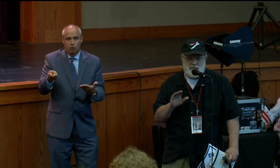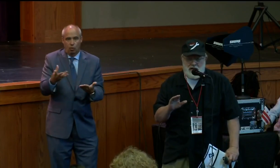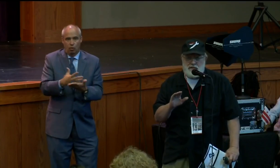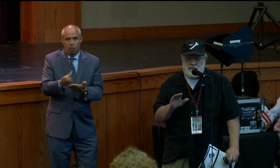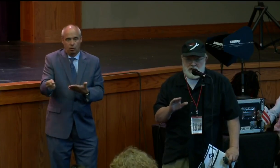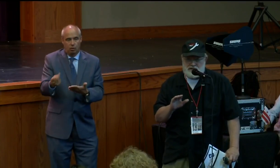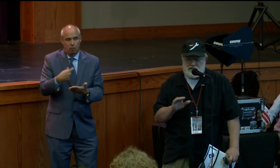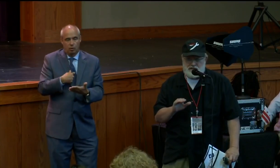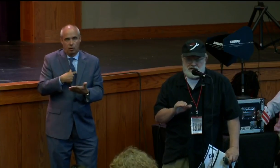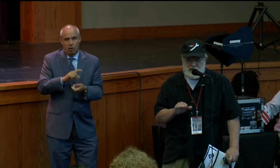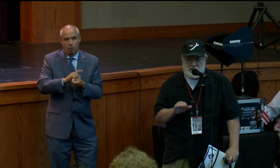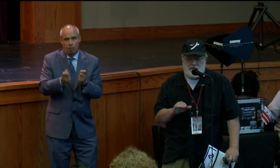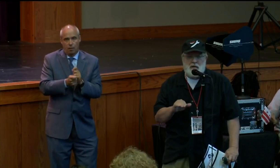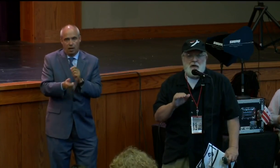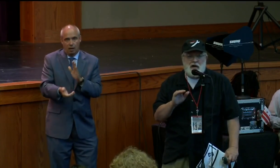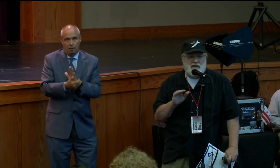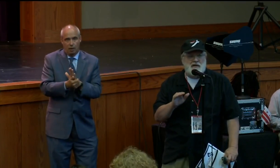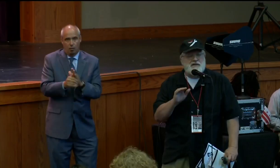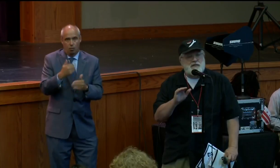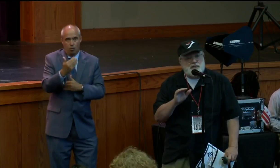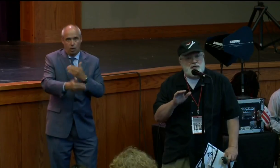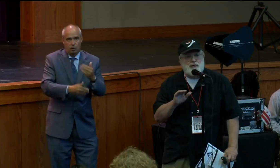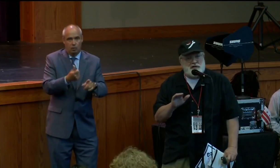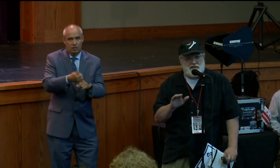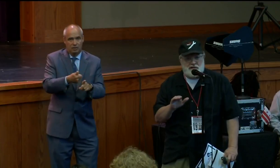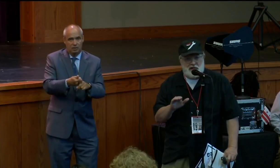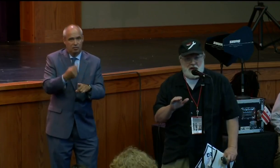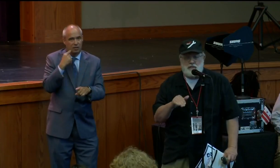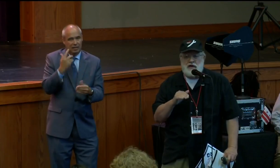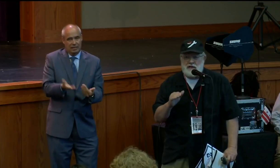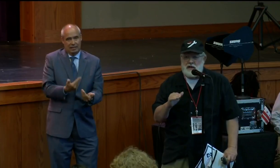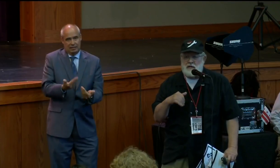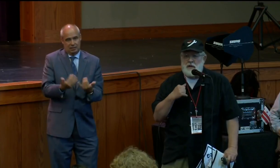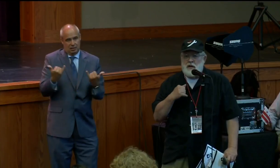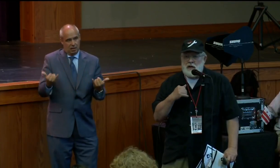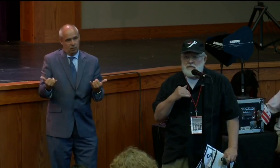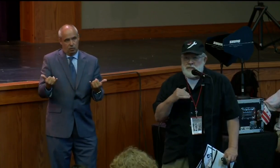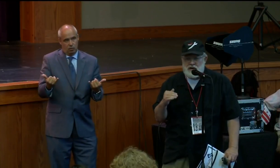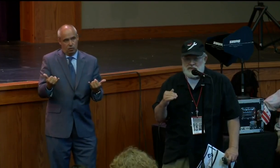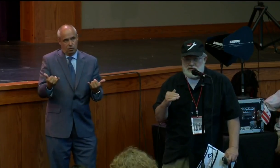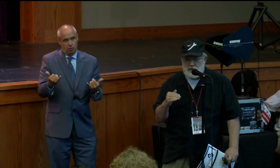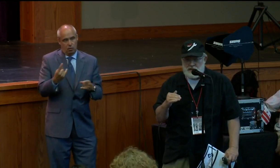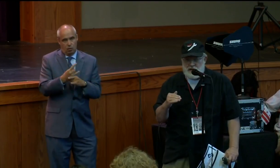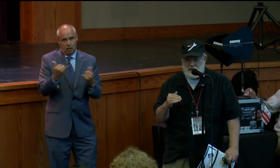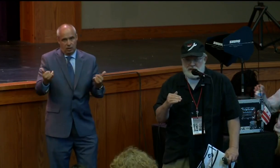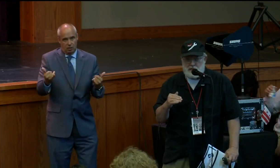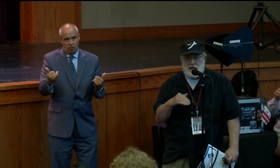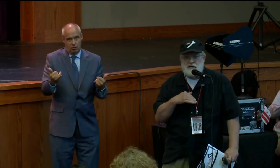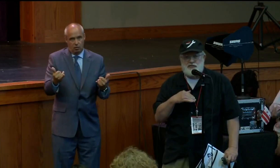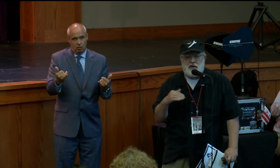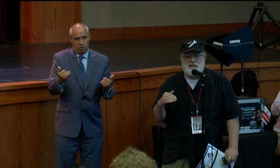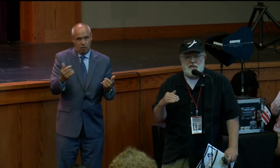ON THE AMENDMENT PROCESS ITSELF, I THINK IT'S TOO EASY NOW. RIGHT NOW A BEAR MAJORITY OF THE COUNCIL CAN CHANGE THE